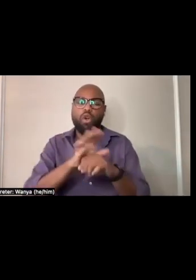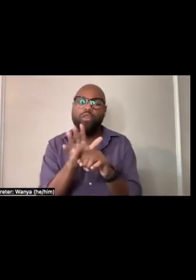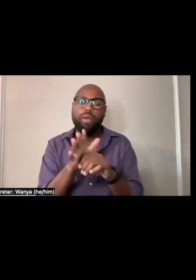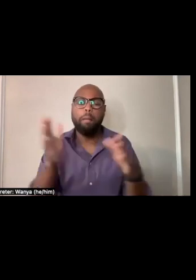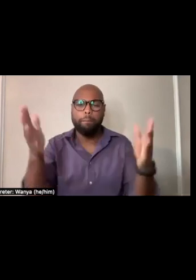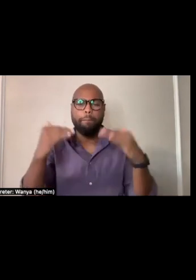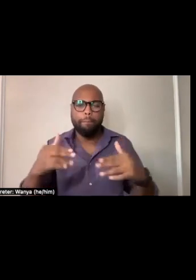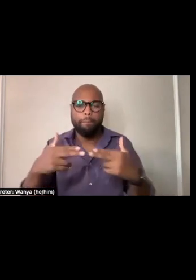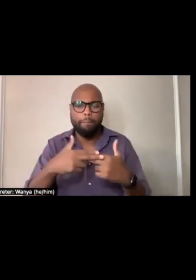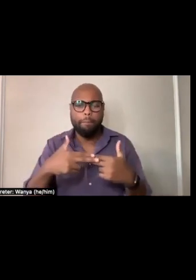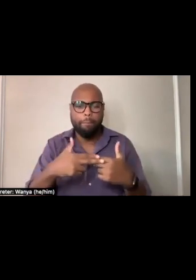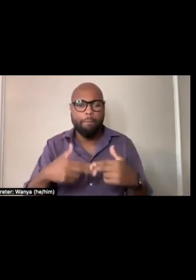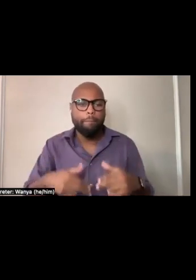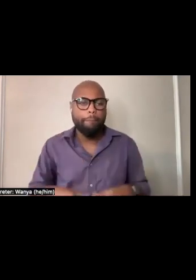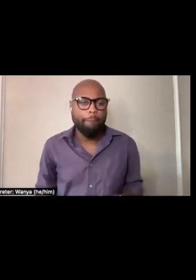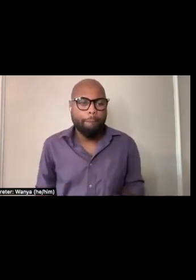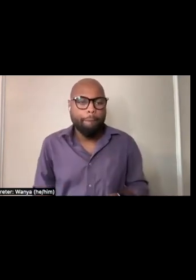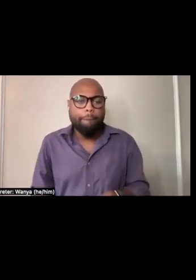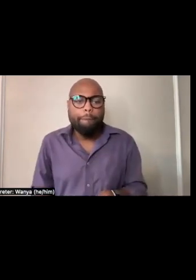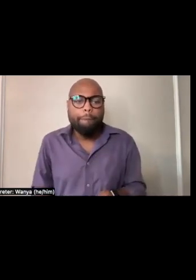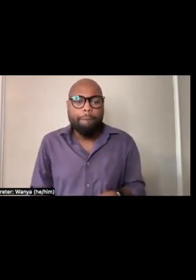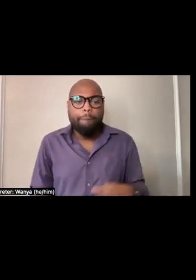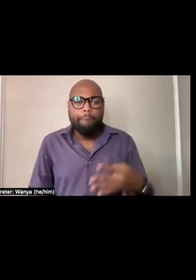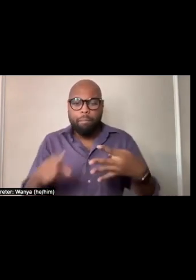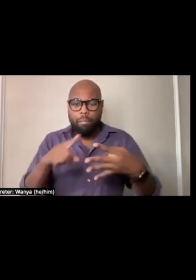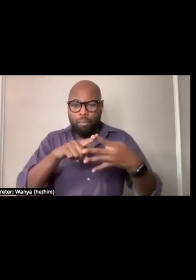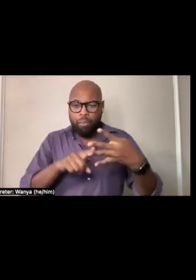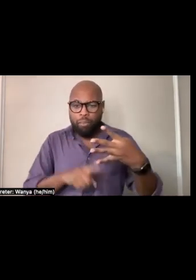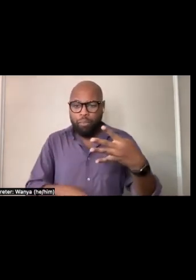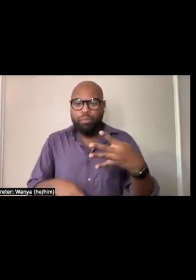There's four primary partners involved